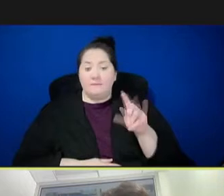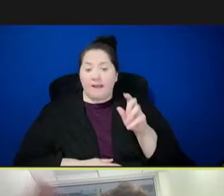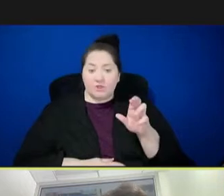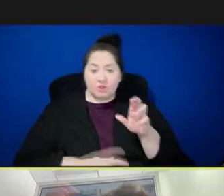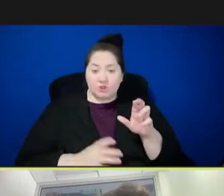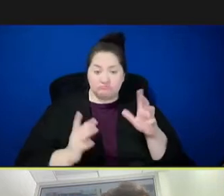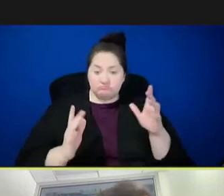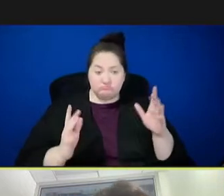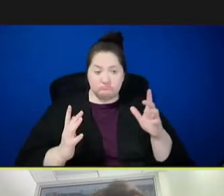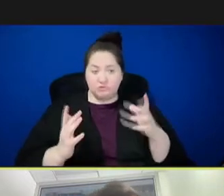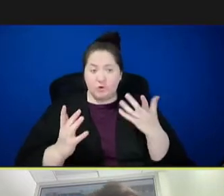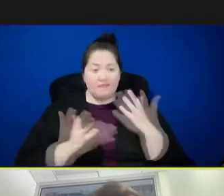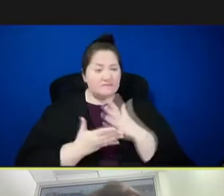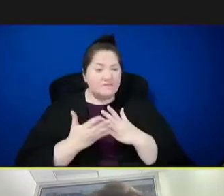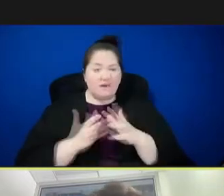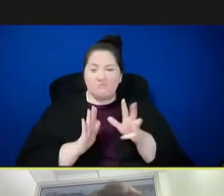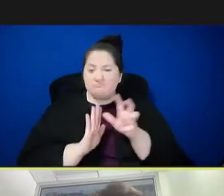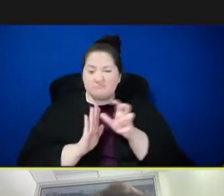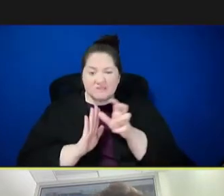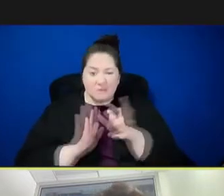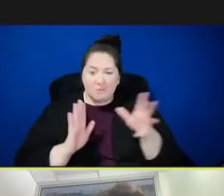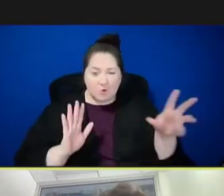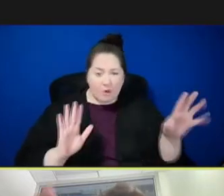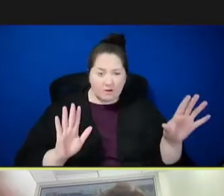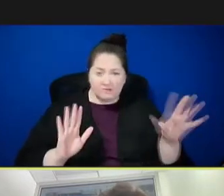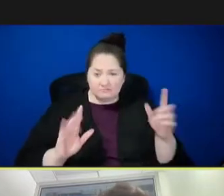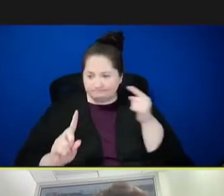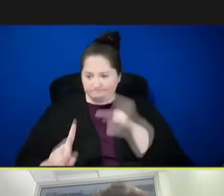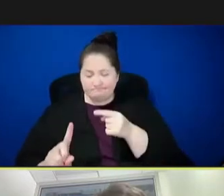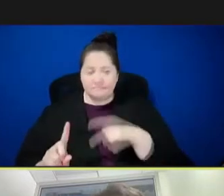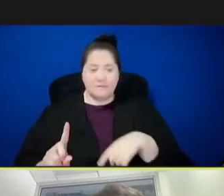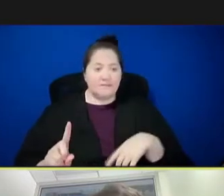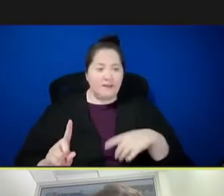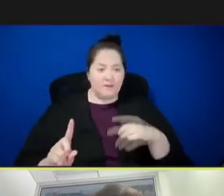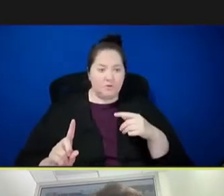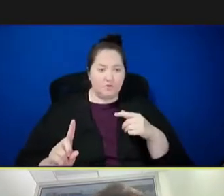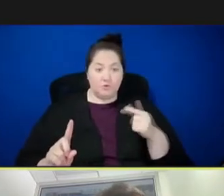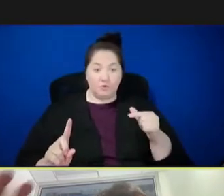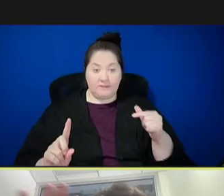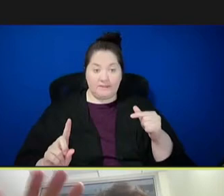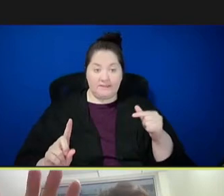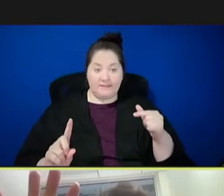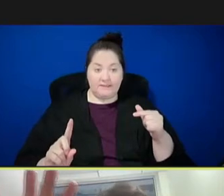have some sort of receptor you want to target in green there. You can choose a spot on the